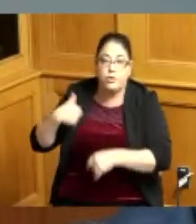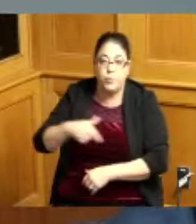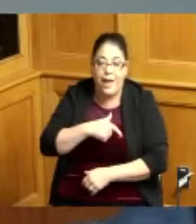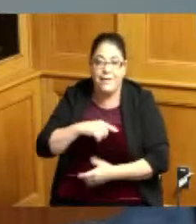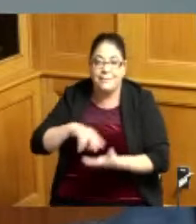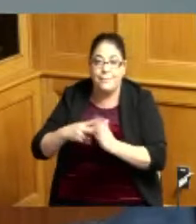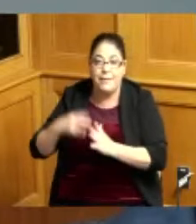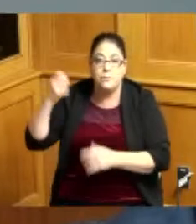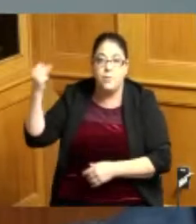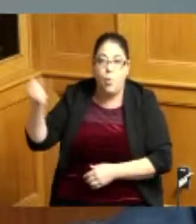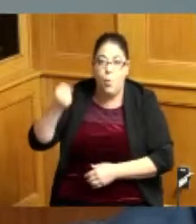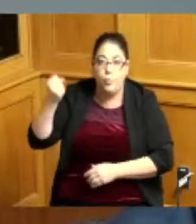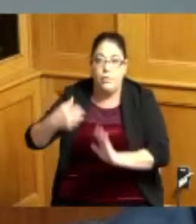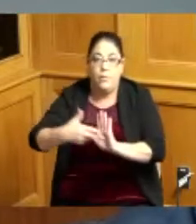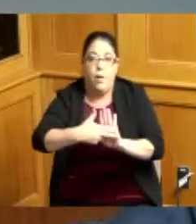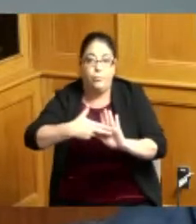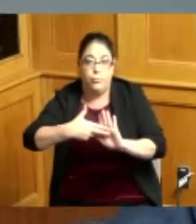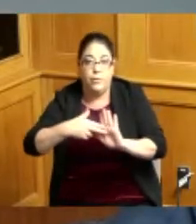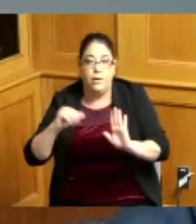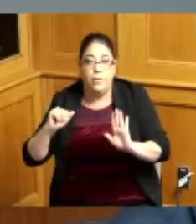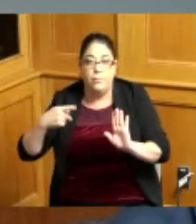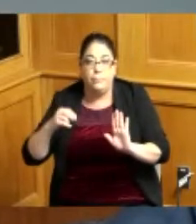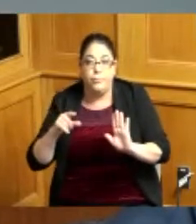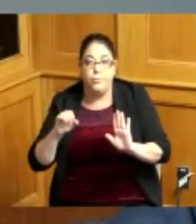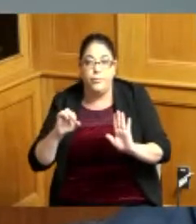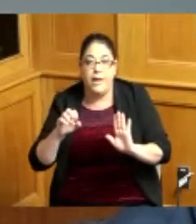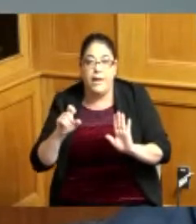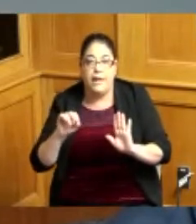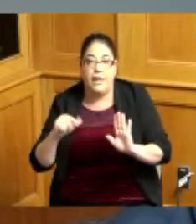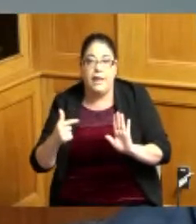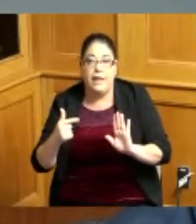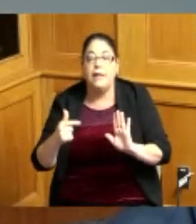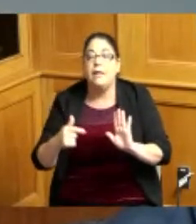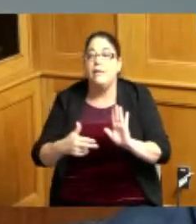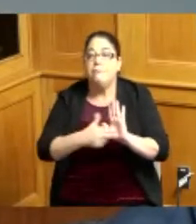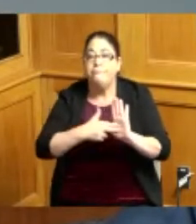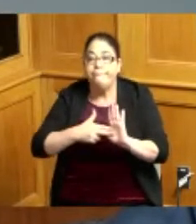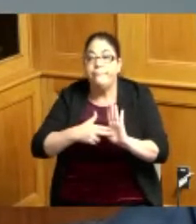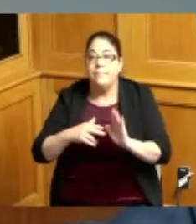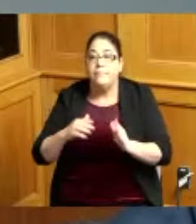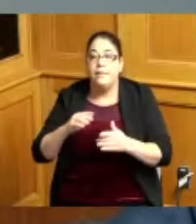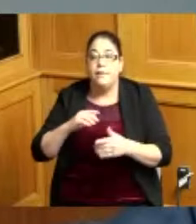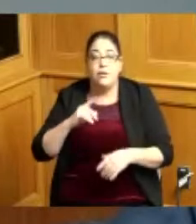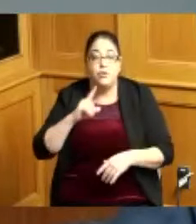appropriating those dollars to essentially what it does is it sets up the spending authority so